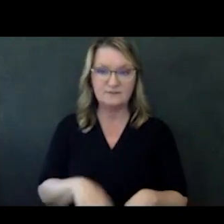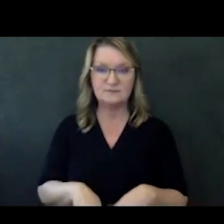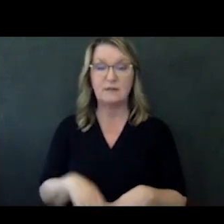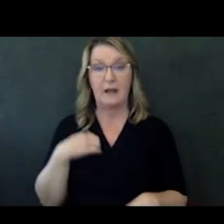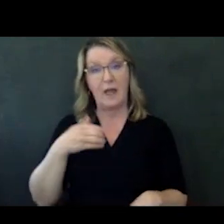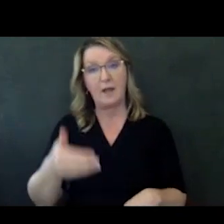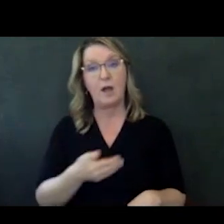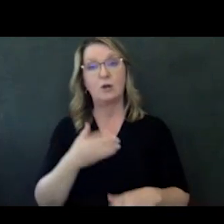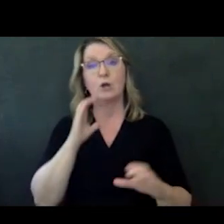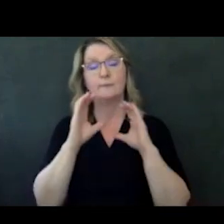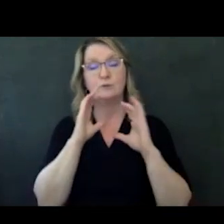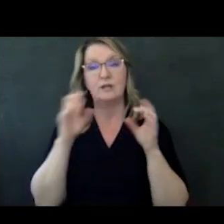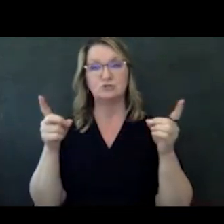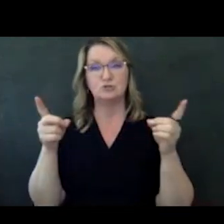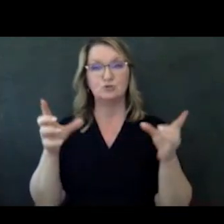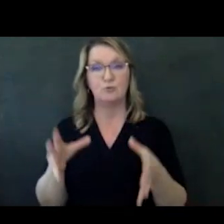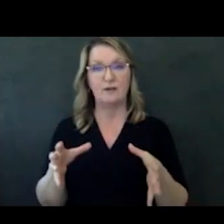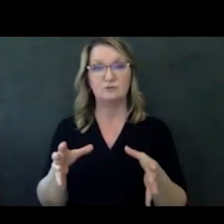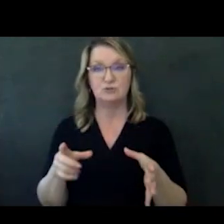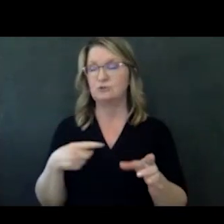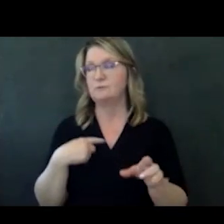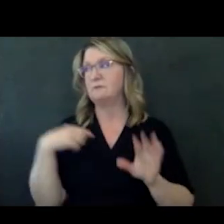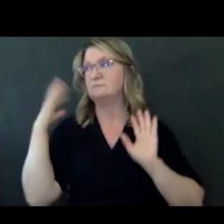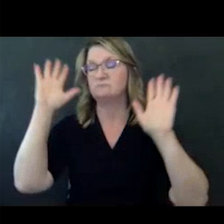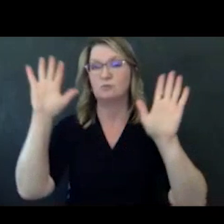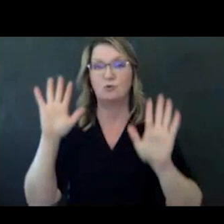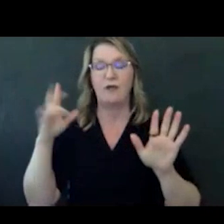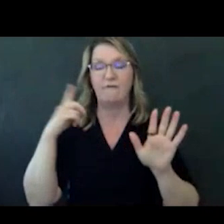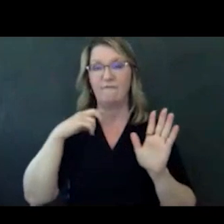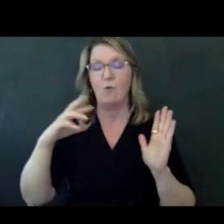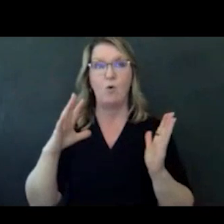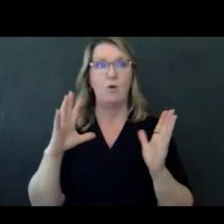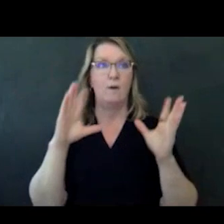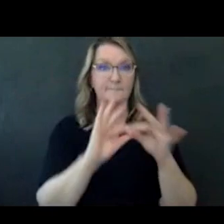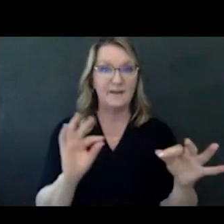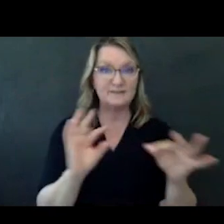communications director who's been fantastic for designing messaging to connect on social